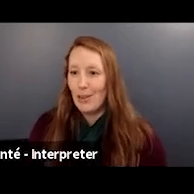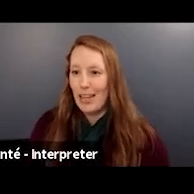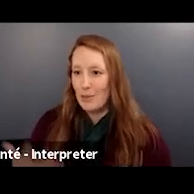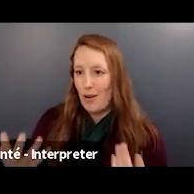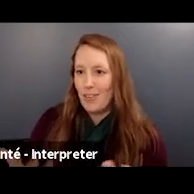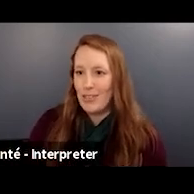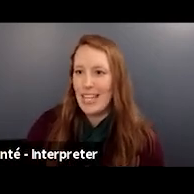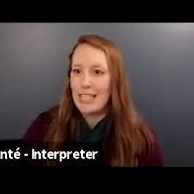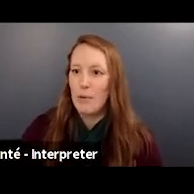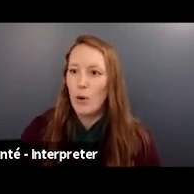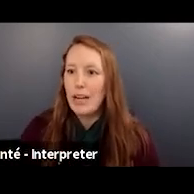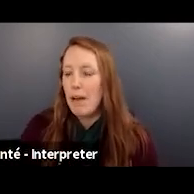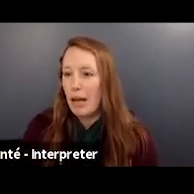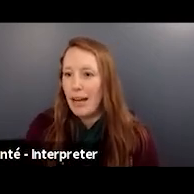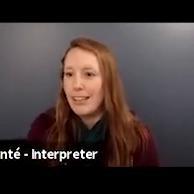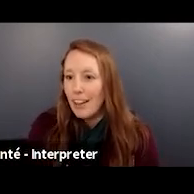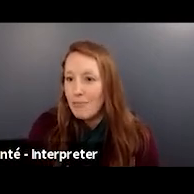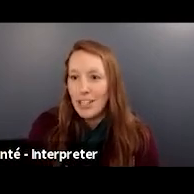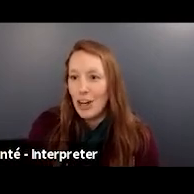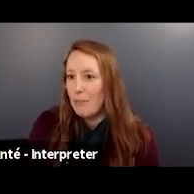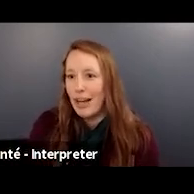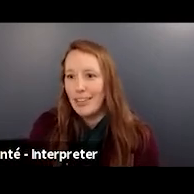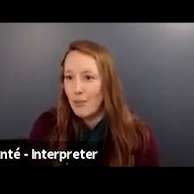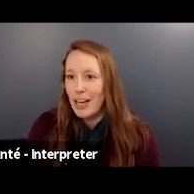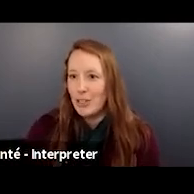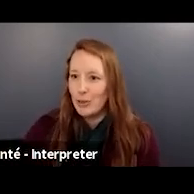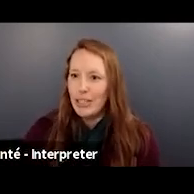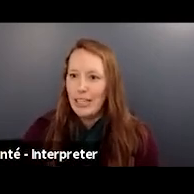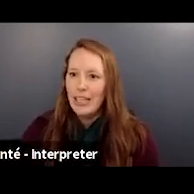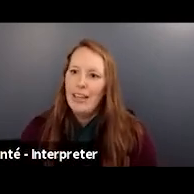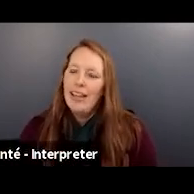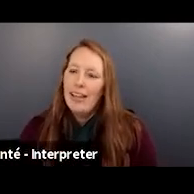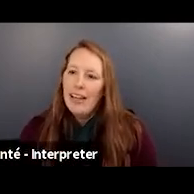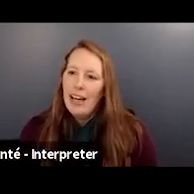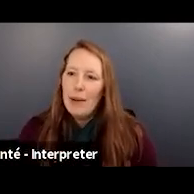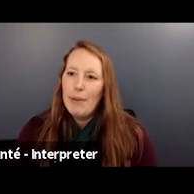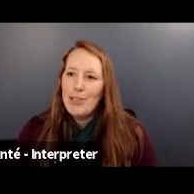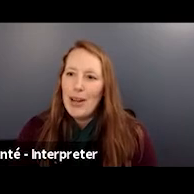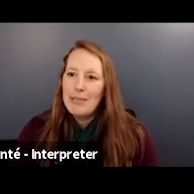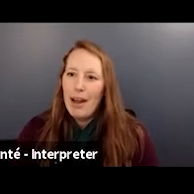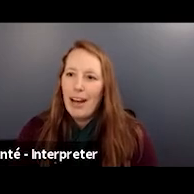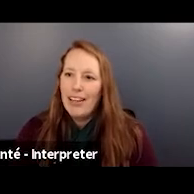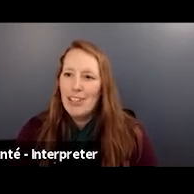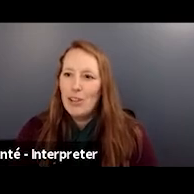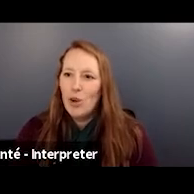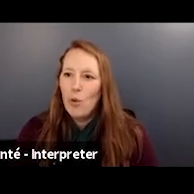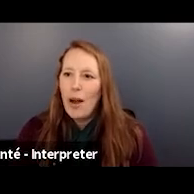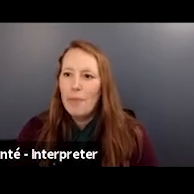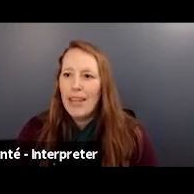That's one of those things. I'm a working mom. I love my job, I love what I do. But also, as my children grew up,